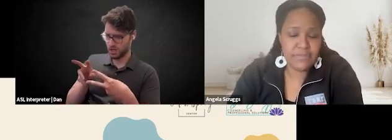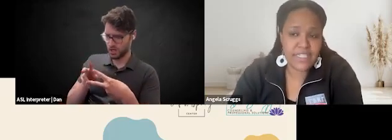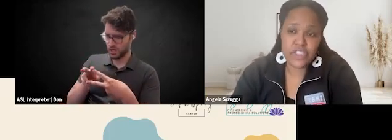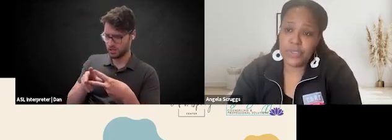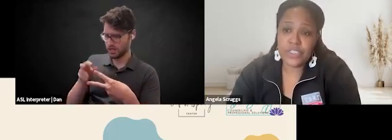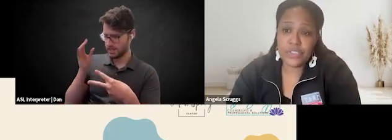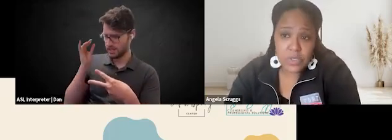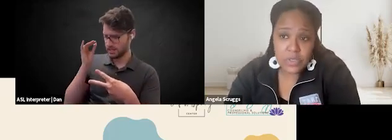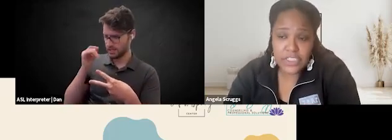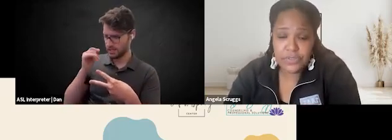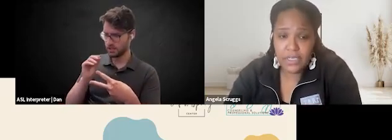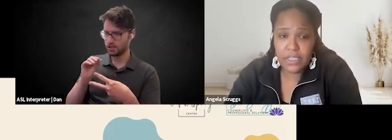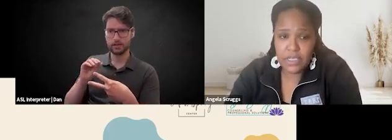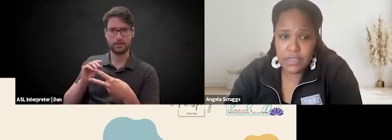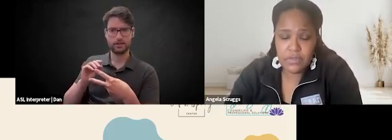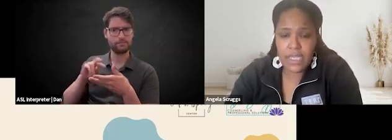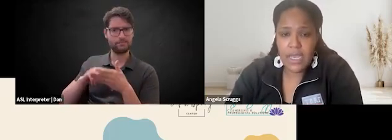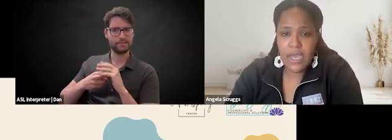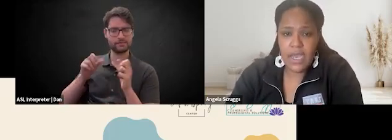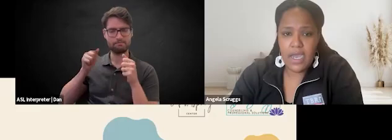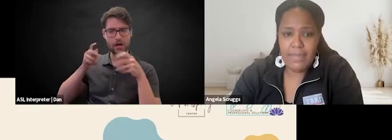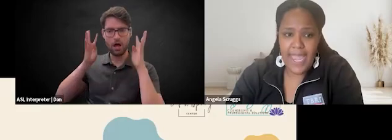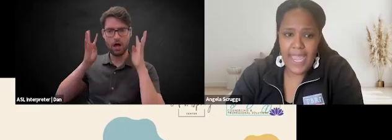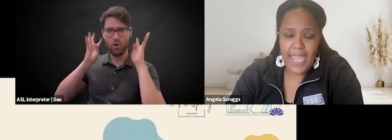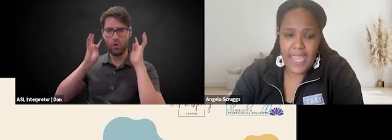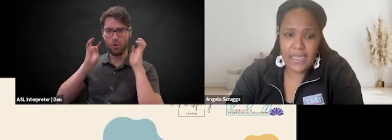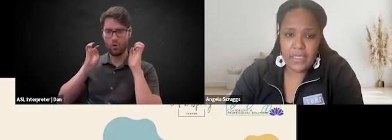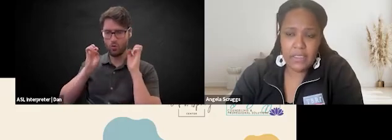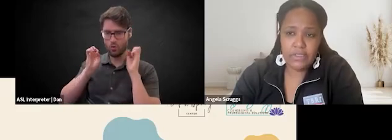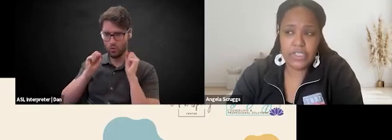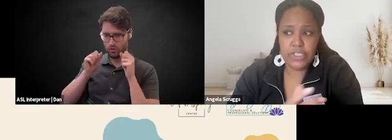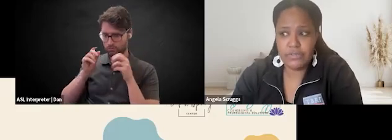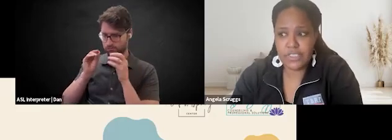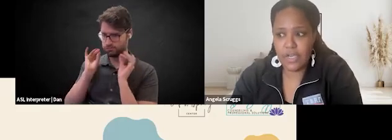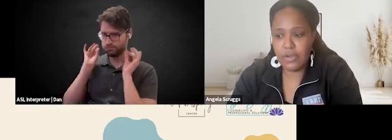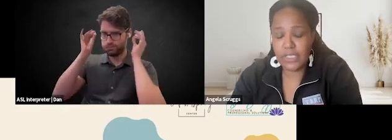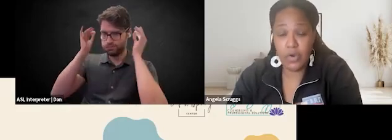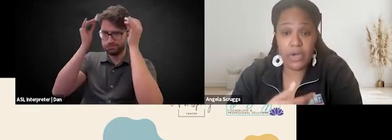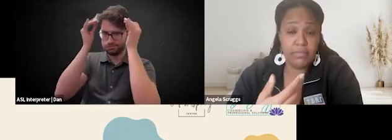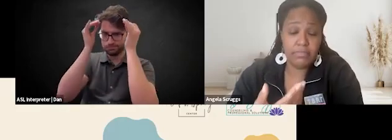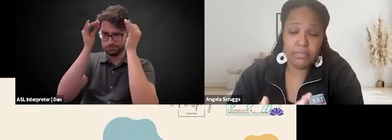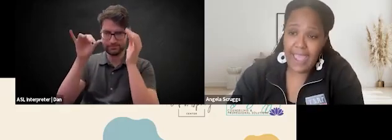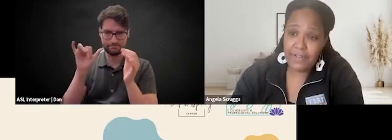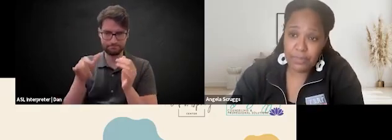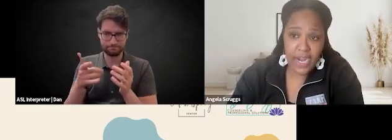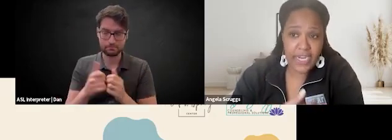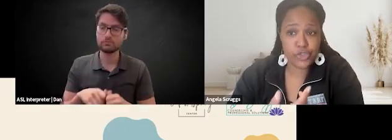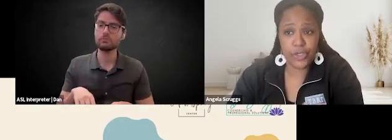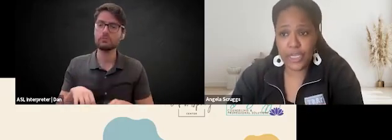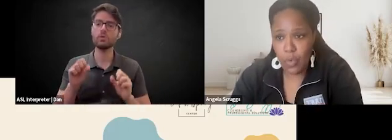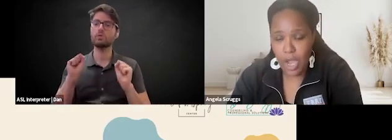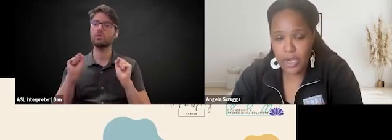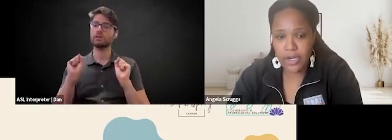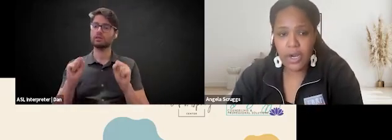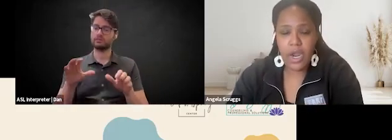some sensory tools that you can use. Um... and you can use those, or having a break, drinking water,